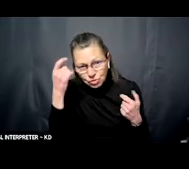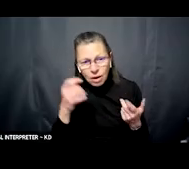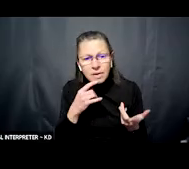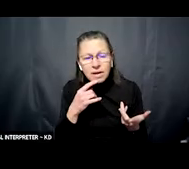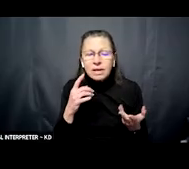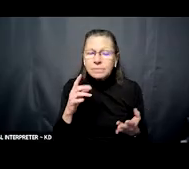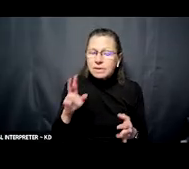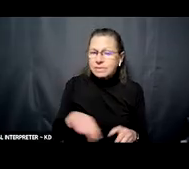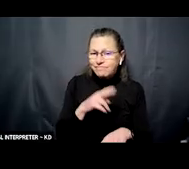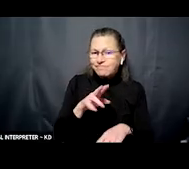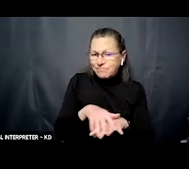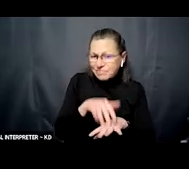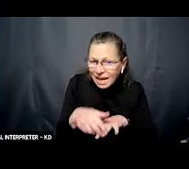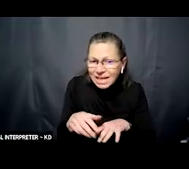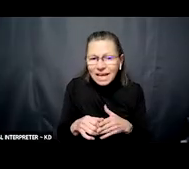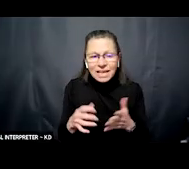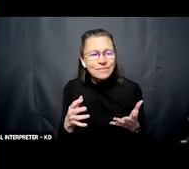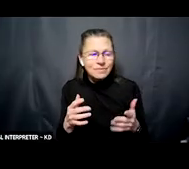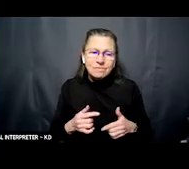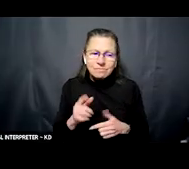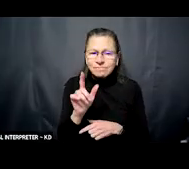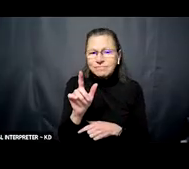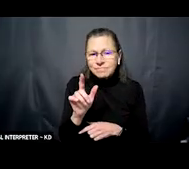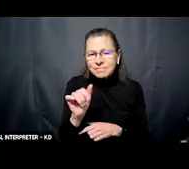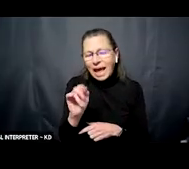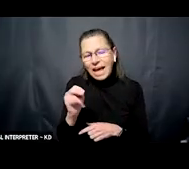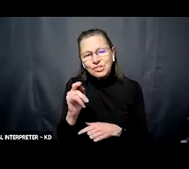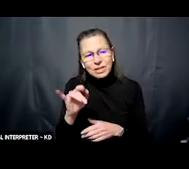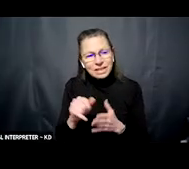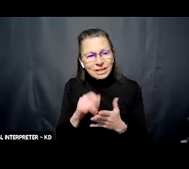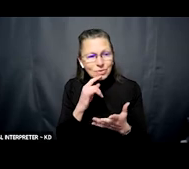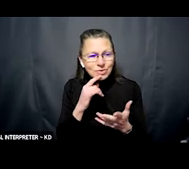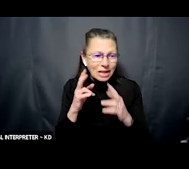examining how trauma is related to HIV status, and assessing how trauma impacts engagement in